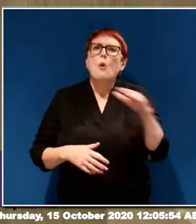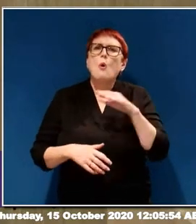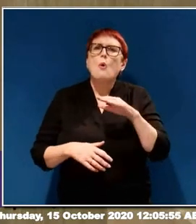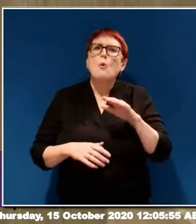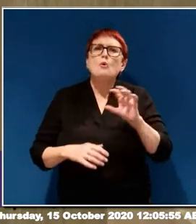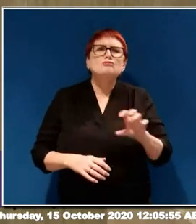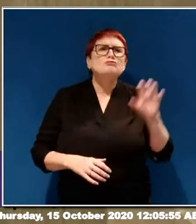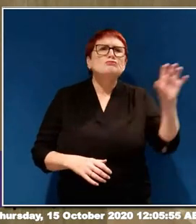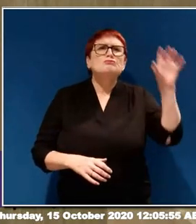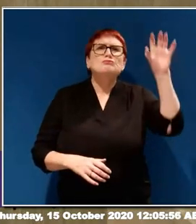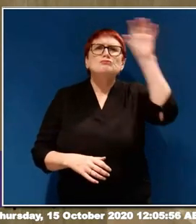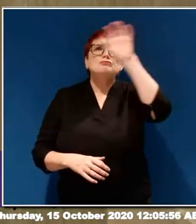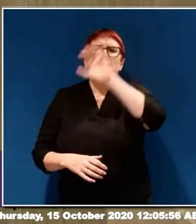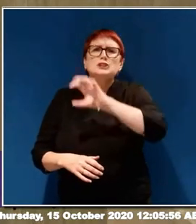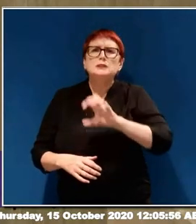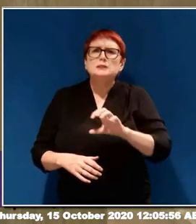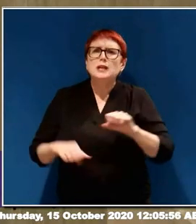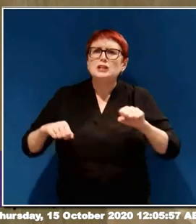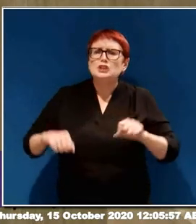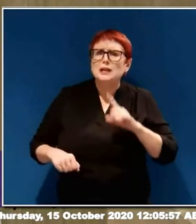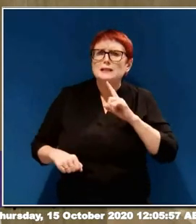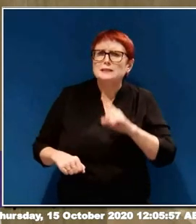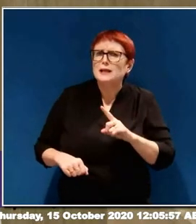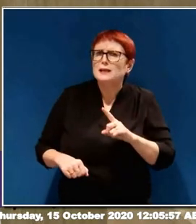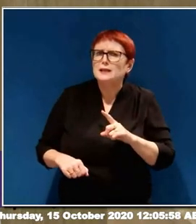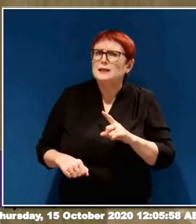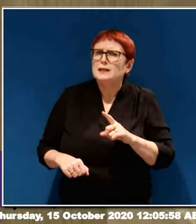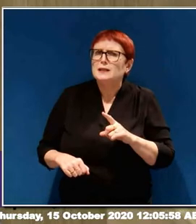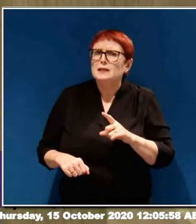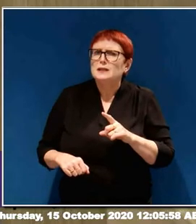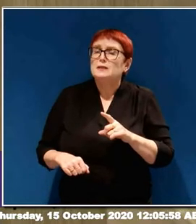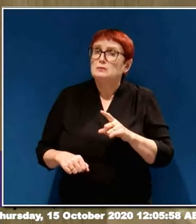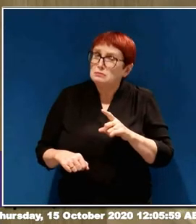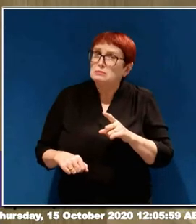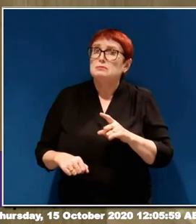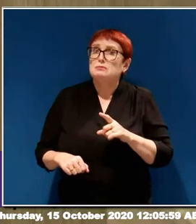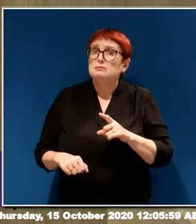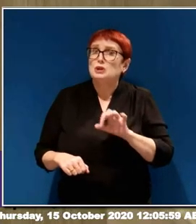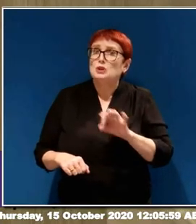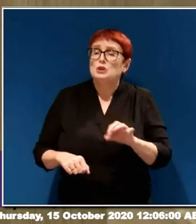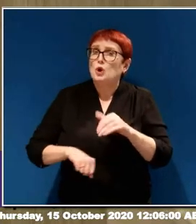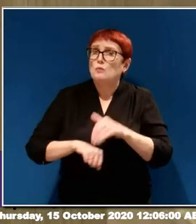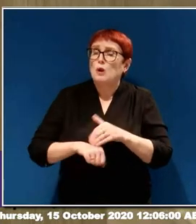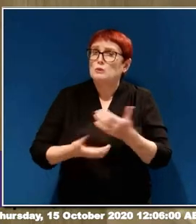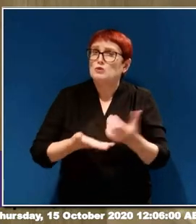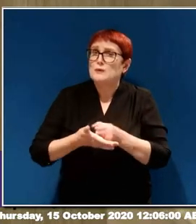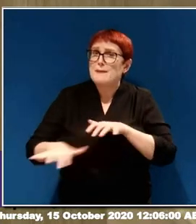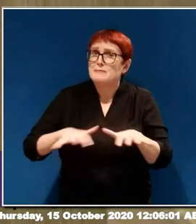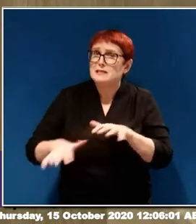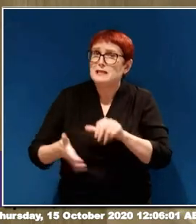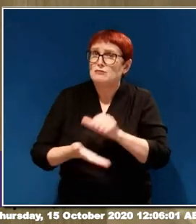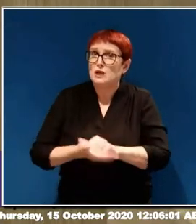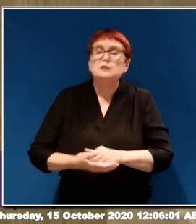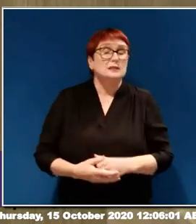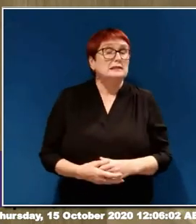Sounds like you don't have a lot of trouble filling in your workday! No, we don't. No, OK.